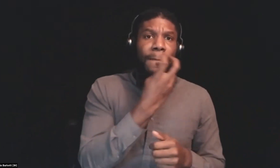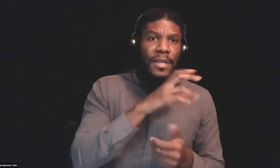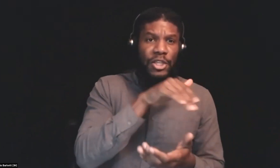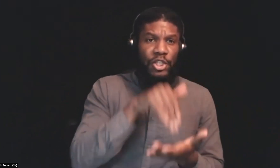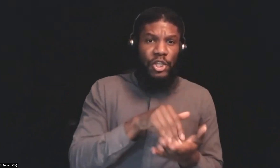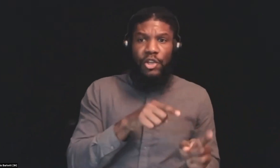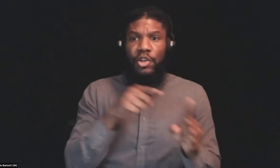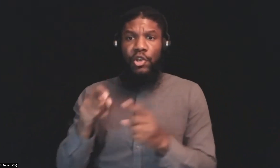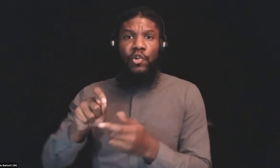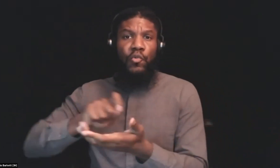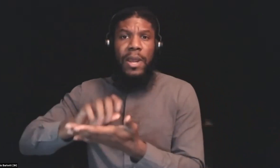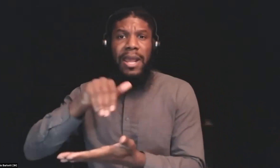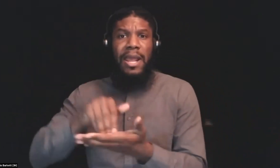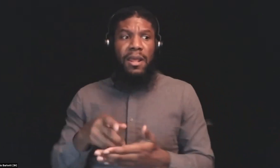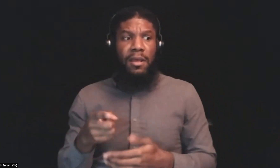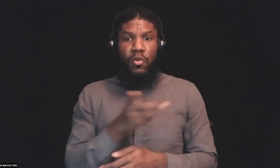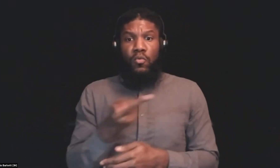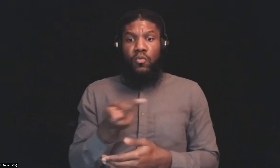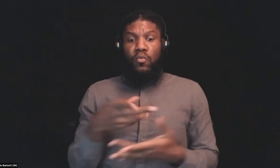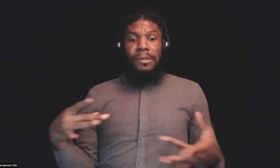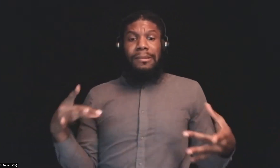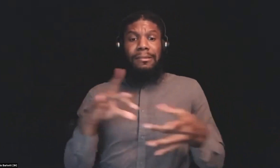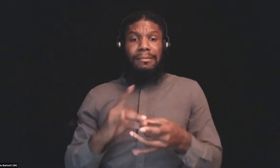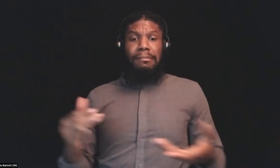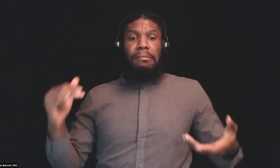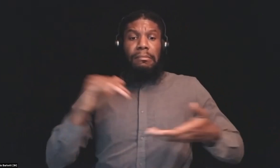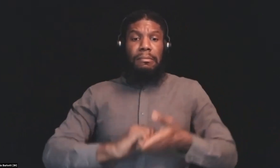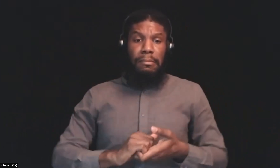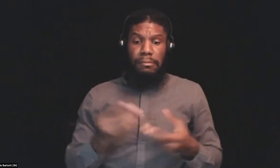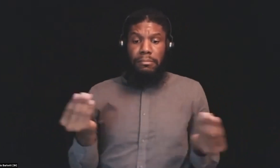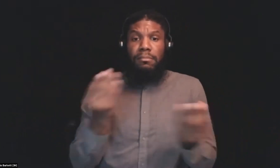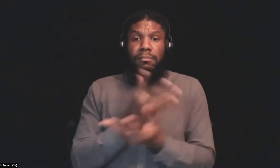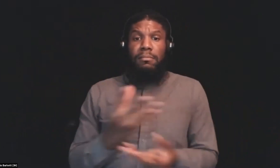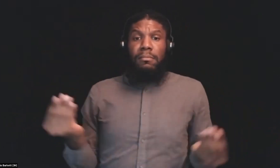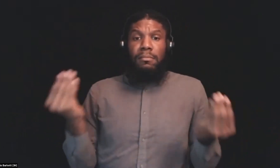of collaboration happening across campus. [Brandon]: I really don't know that I can